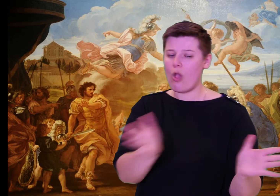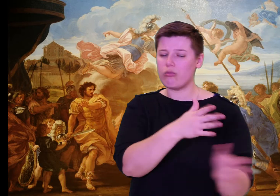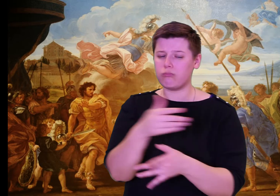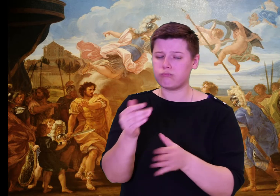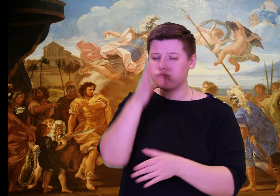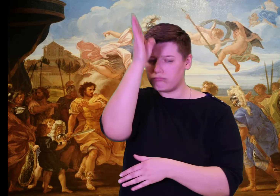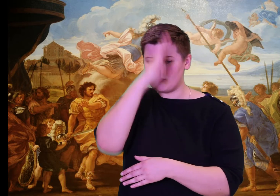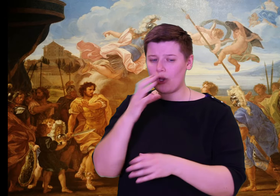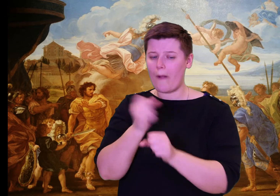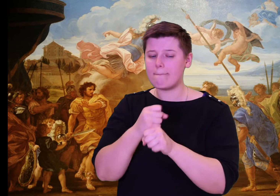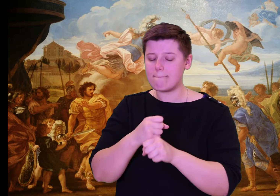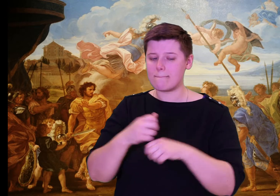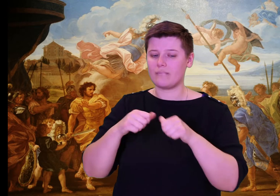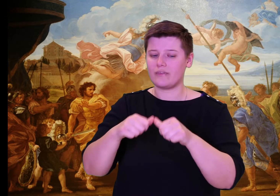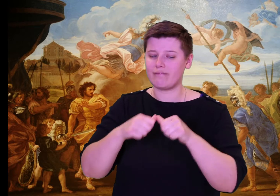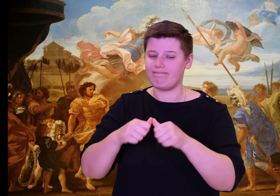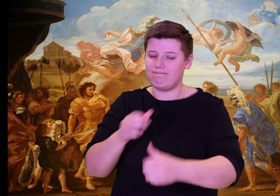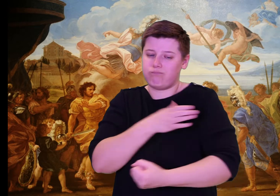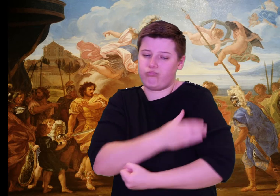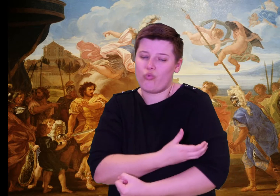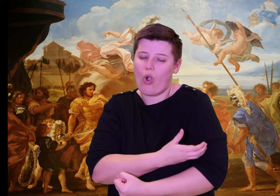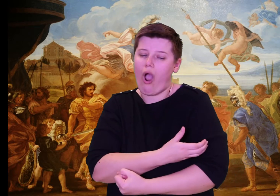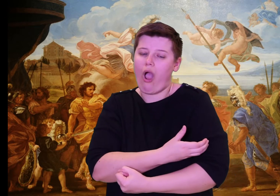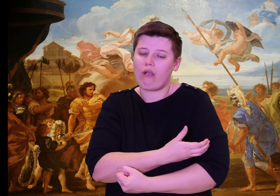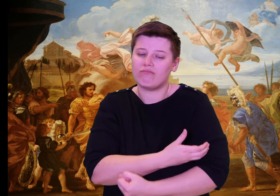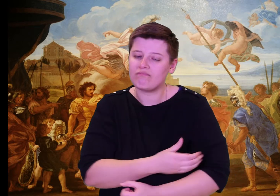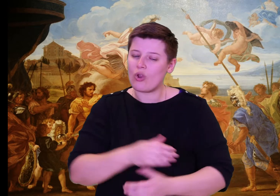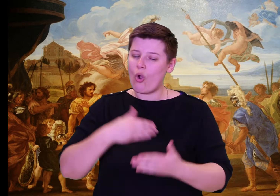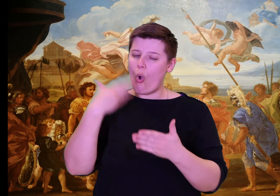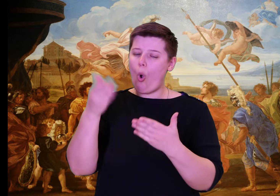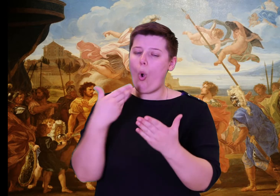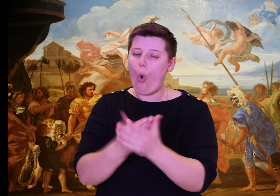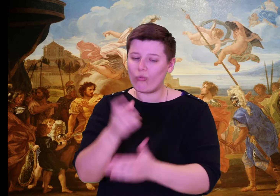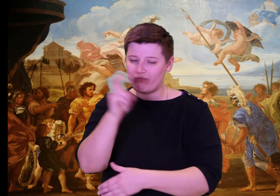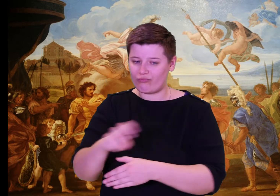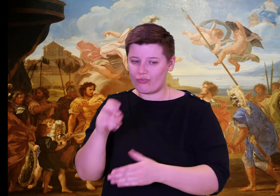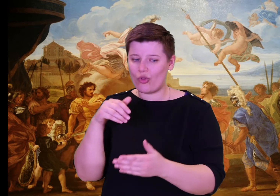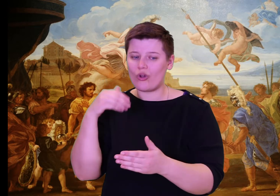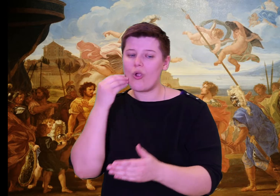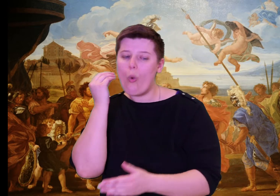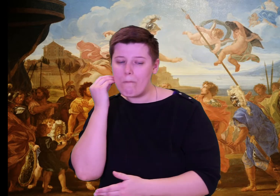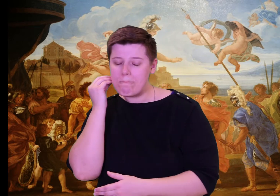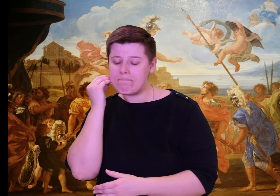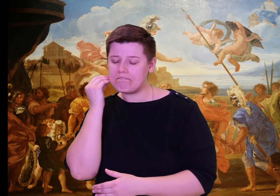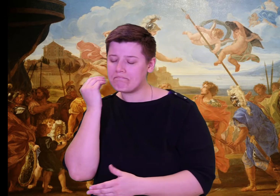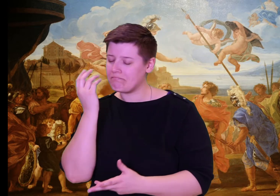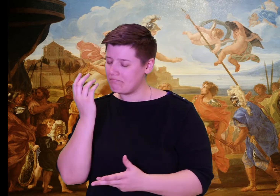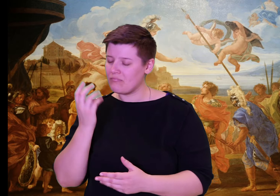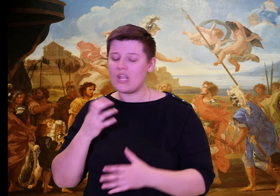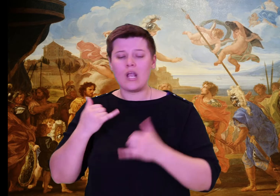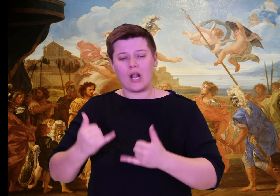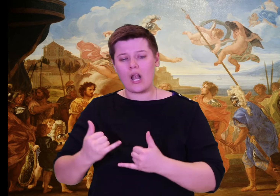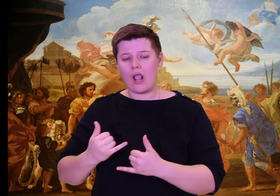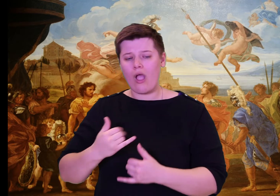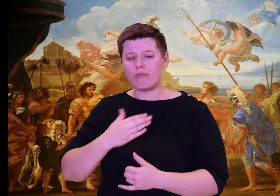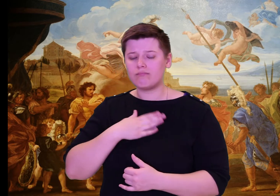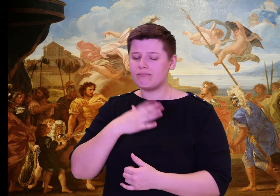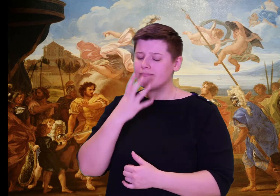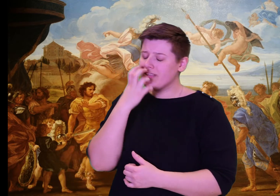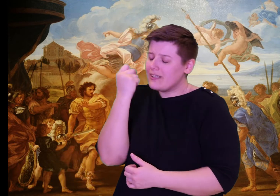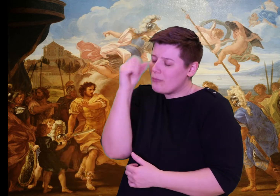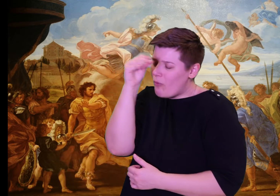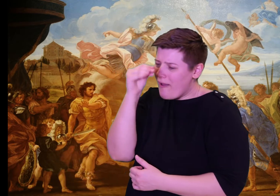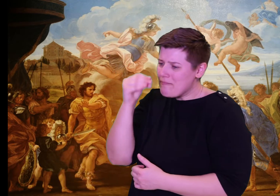The god told us to cross the open sea towards Euboea to escape disaster.